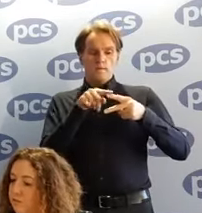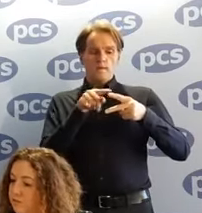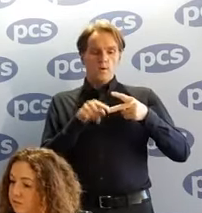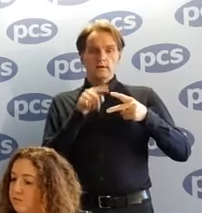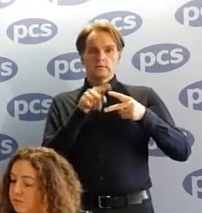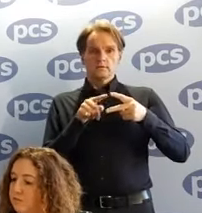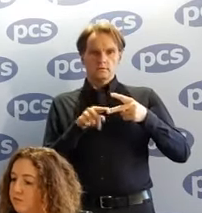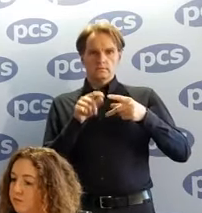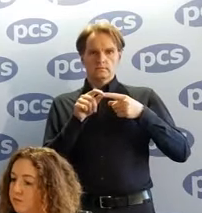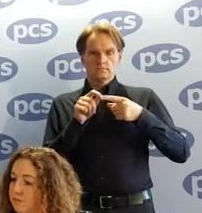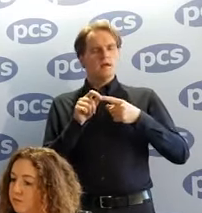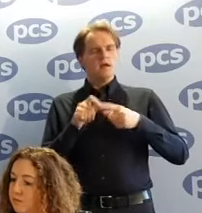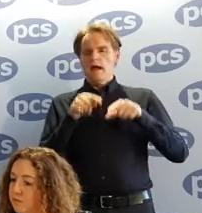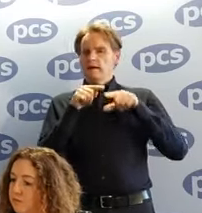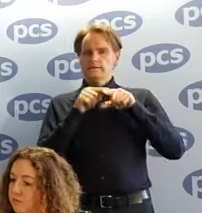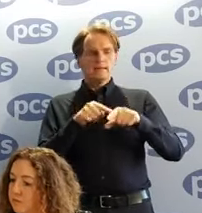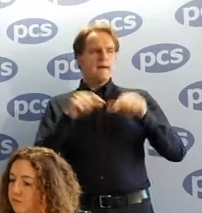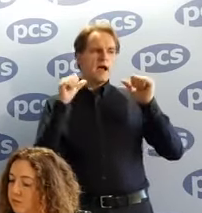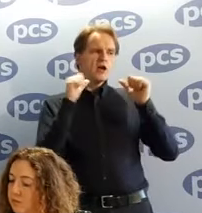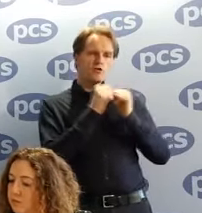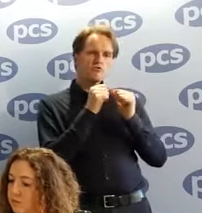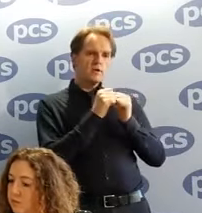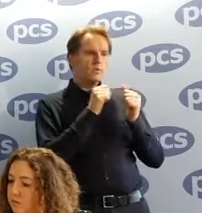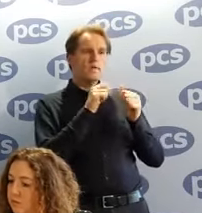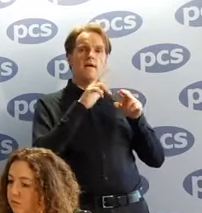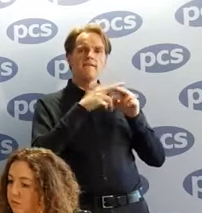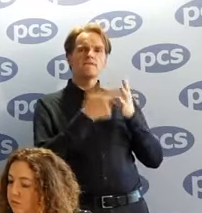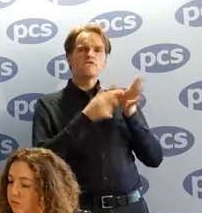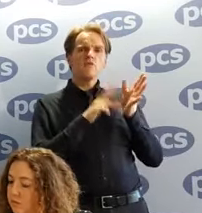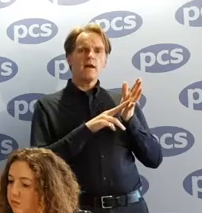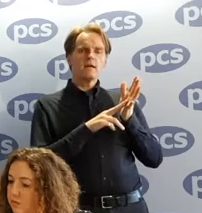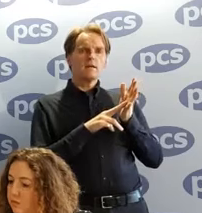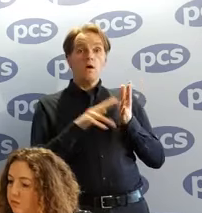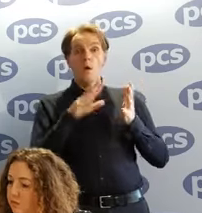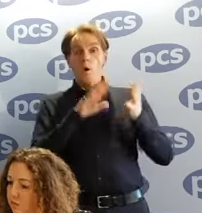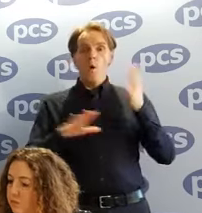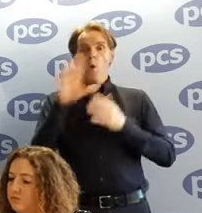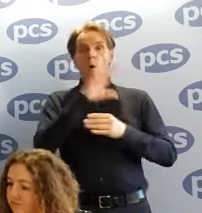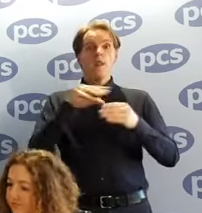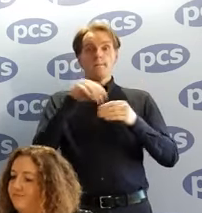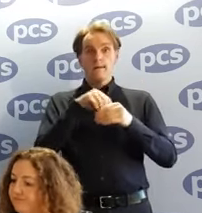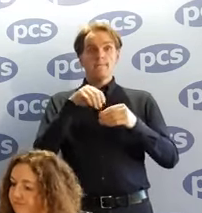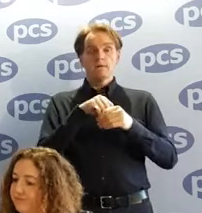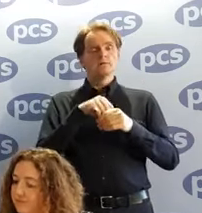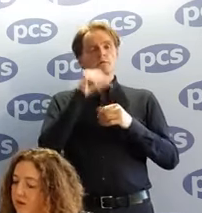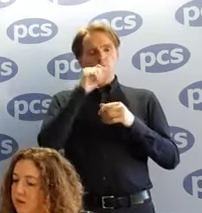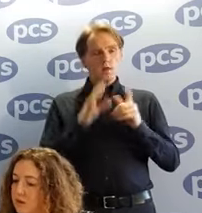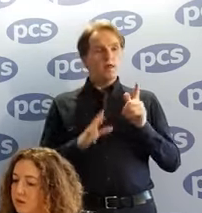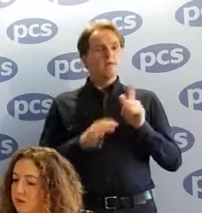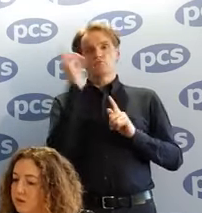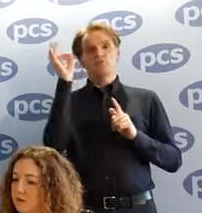to echo that point that Fran made because I think our key message is every single member of PCS would benefit from this campaign because what we've got to